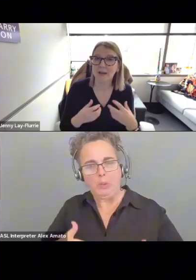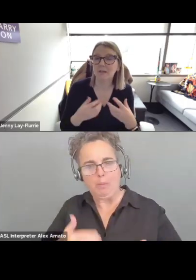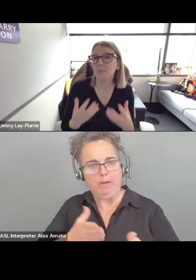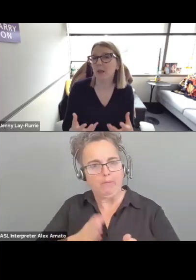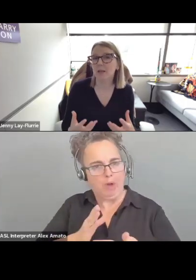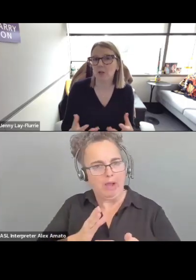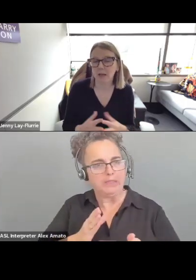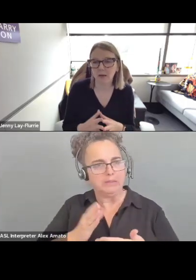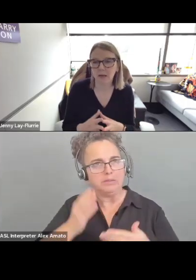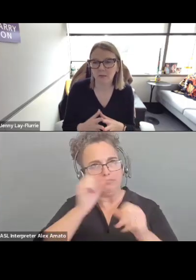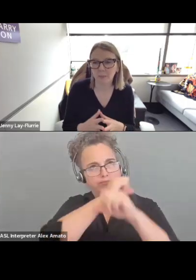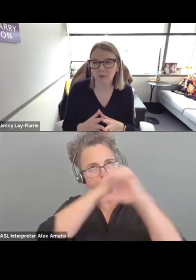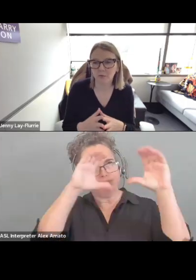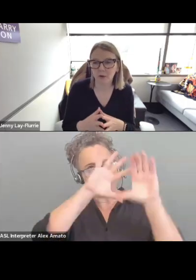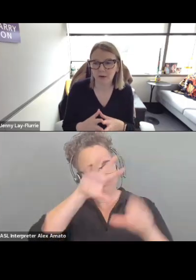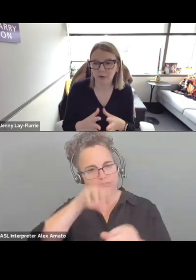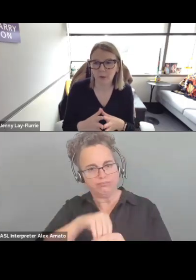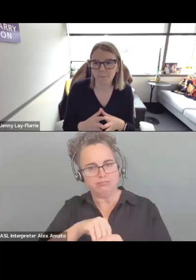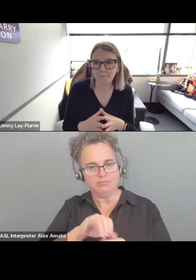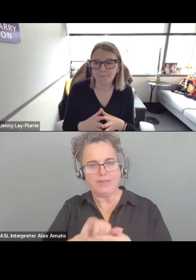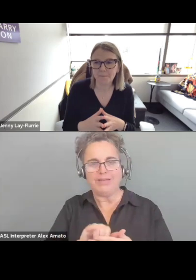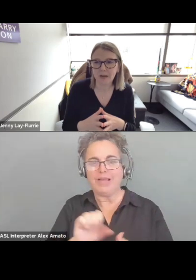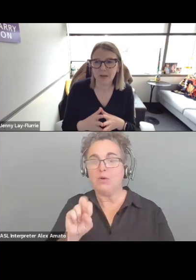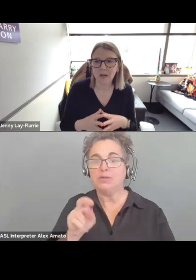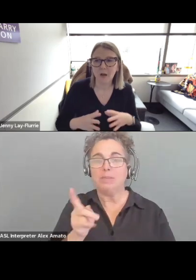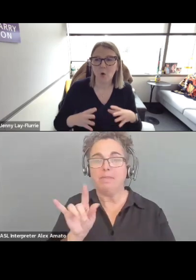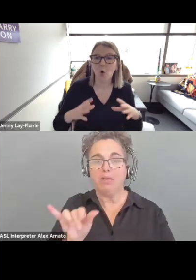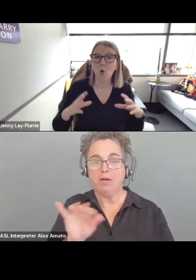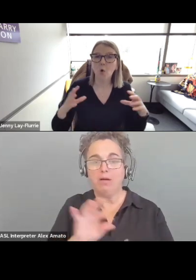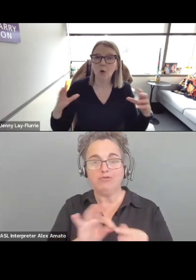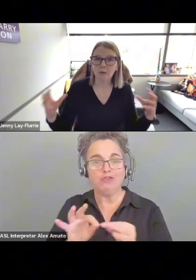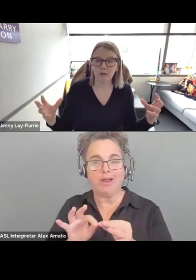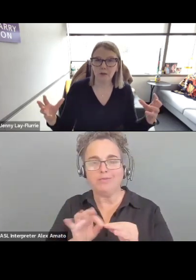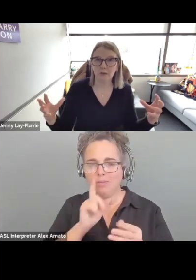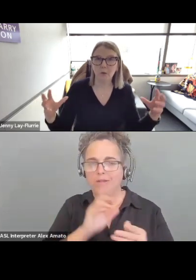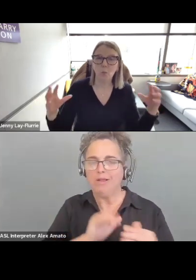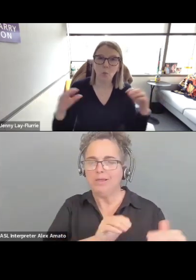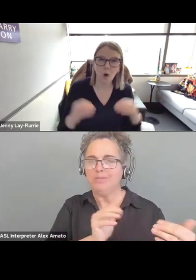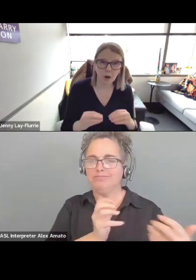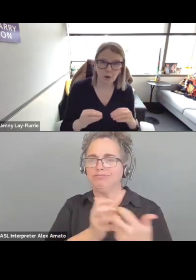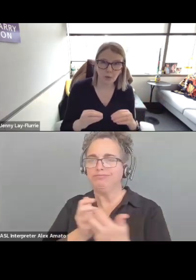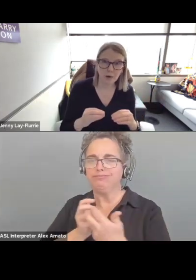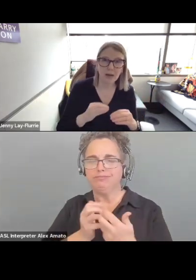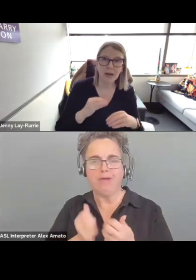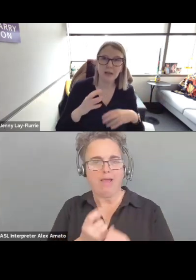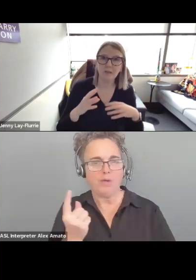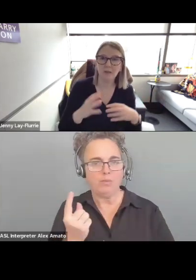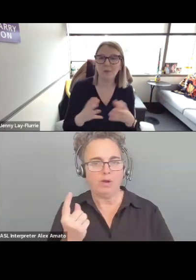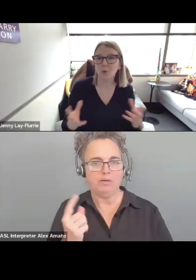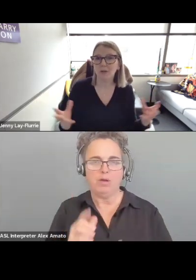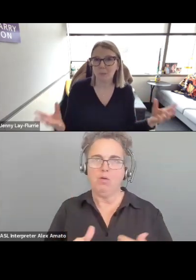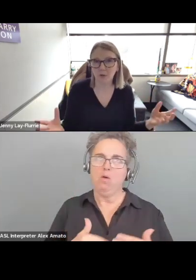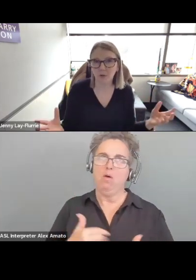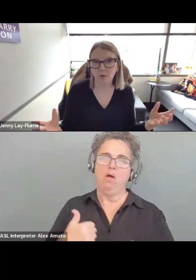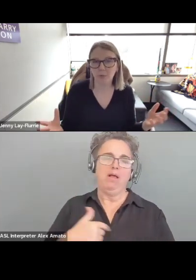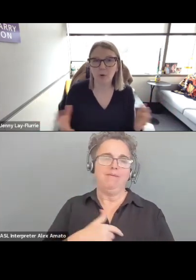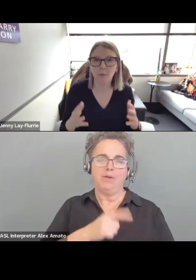and that our supply chain is built for everyone. All of us wallow in some of what is Microsoft.